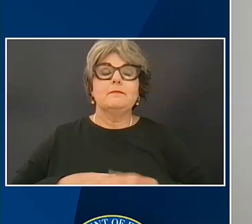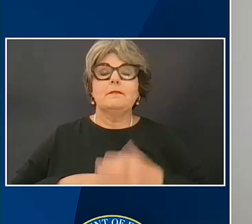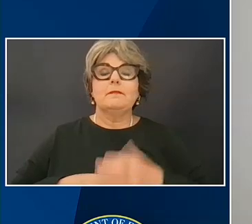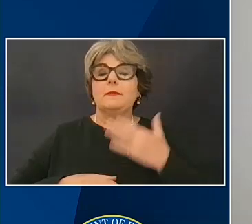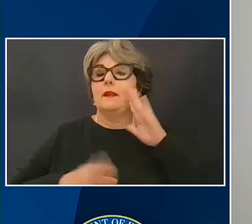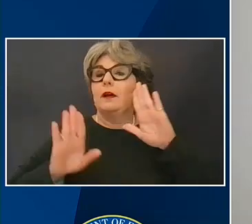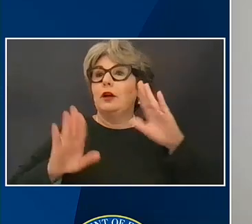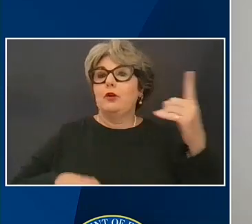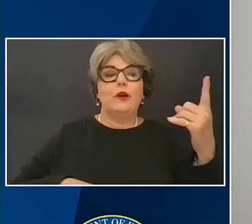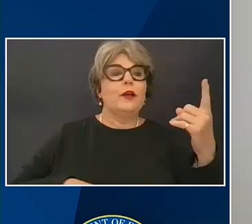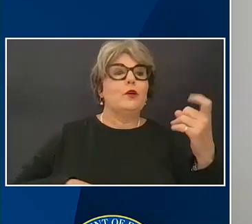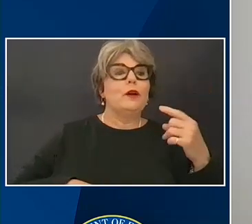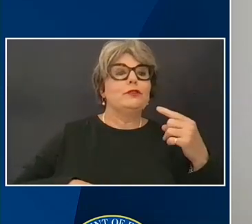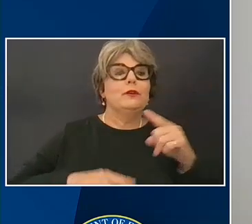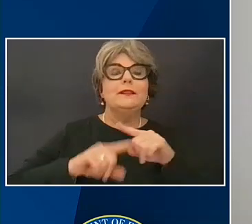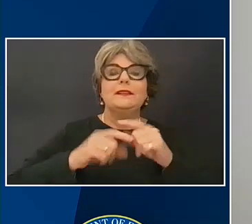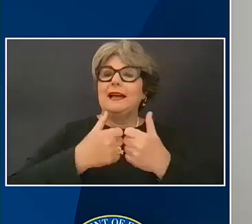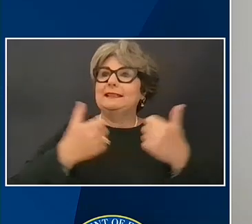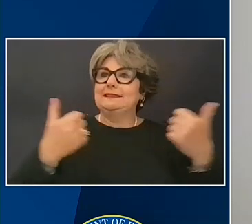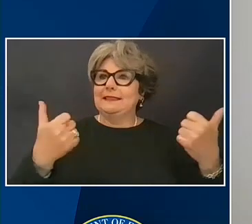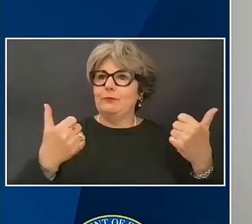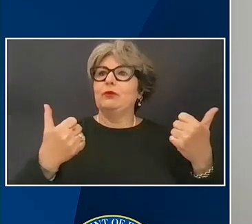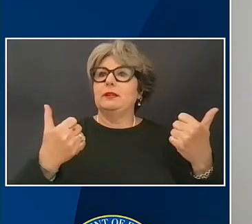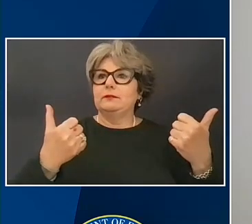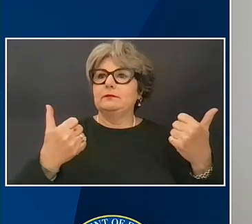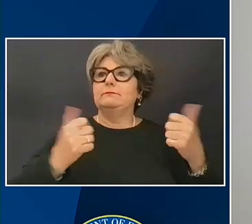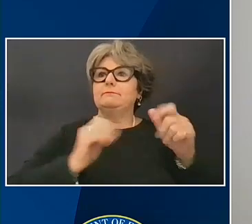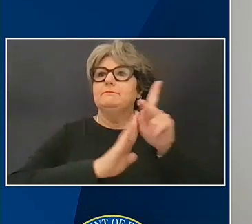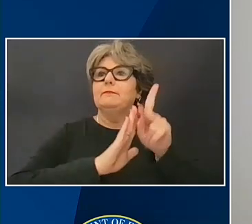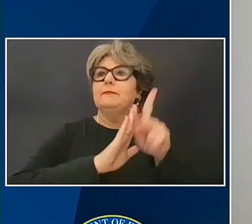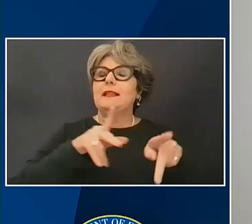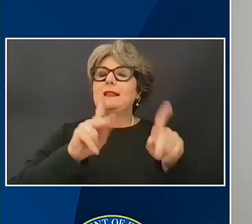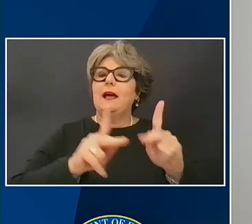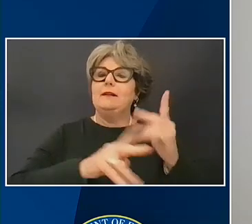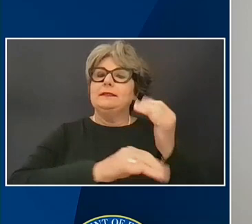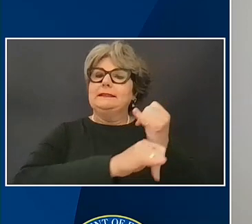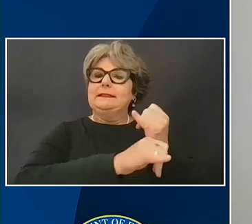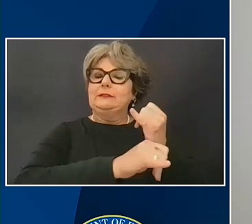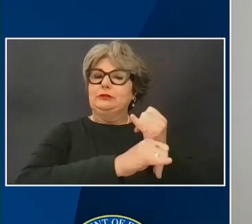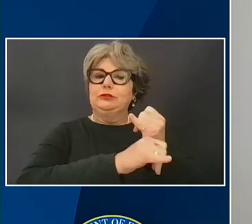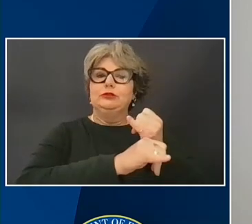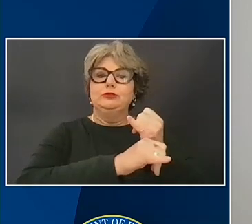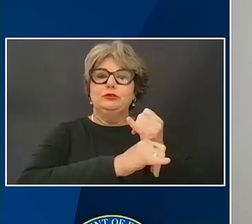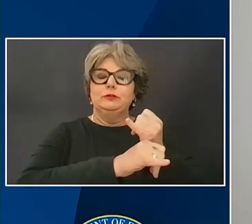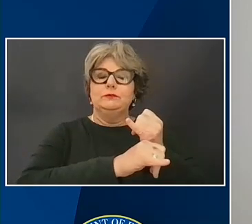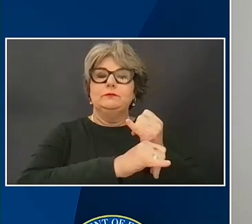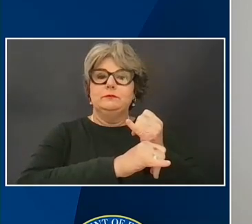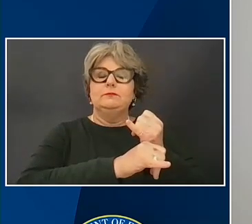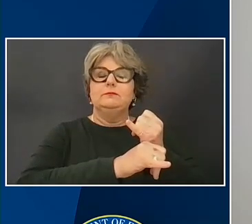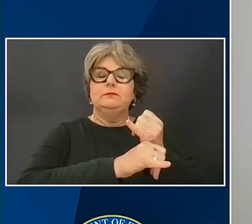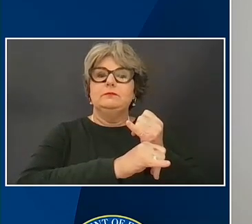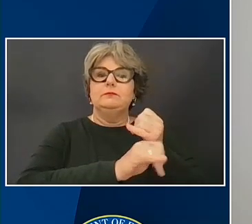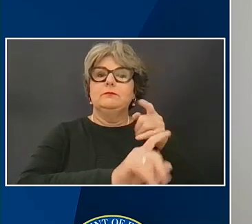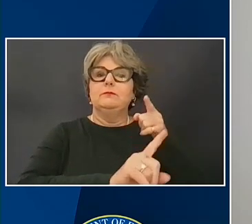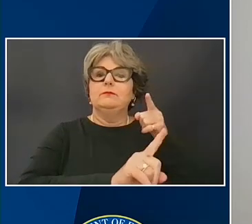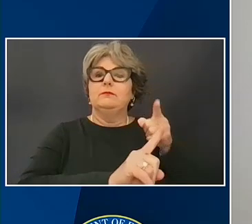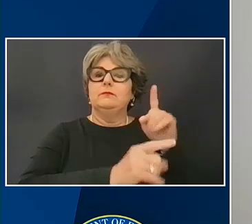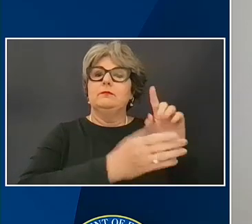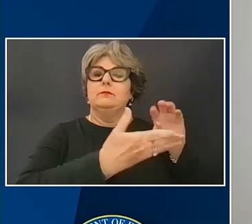There's a separate provision that permits an institution to refer back to its records, its attendance records for the